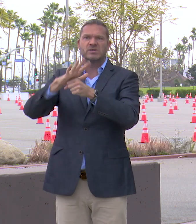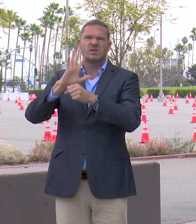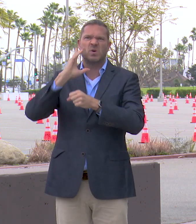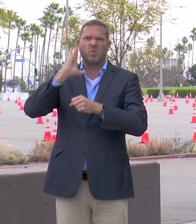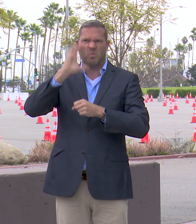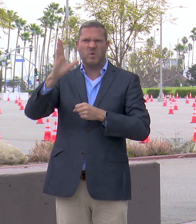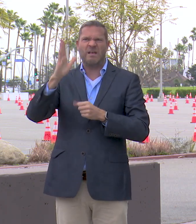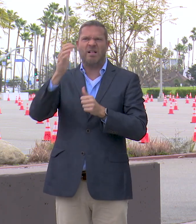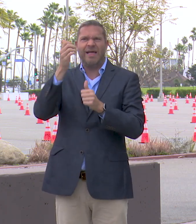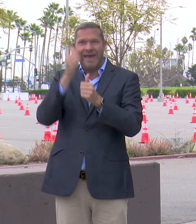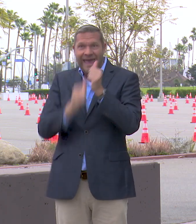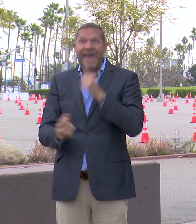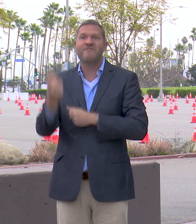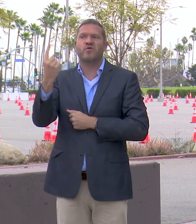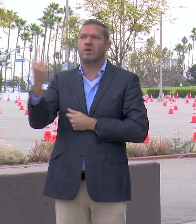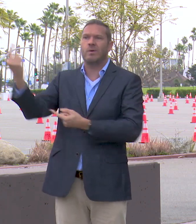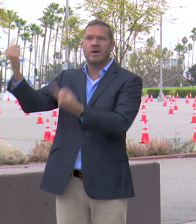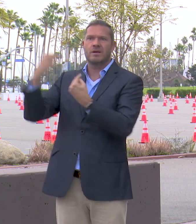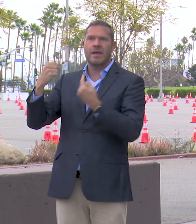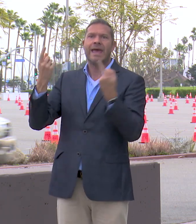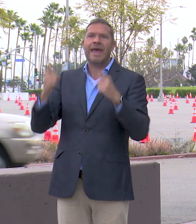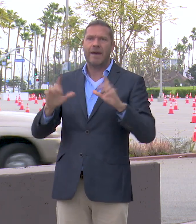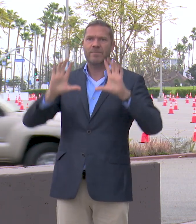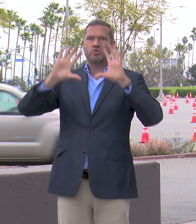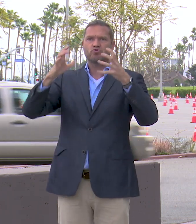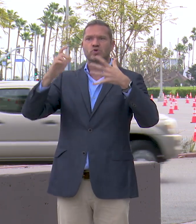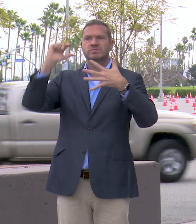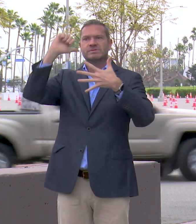as their groups move forward and move along.